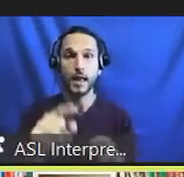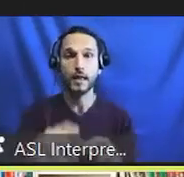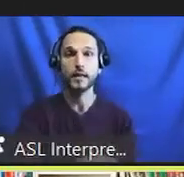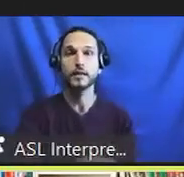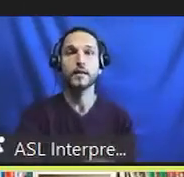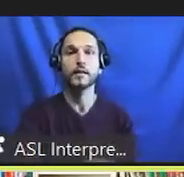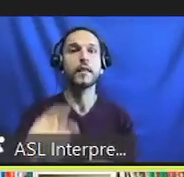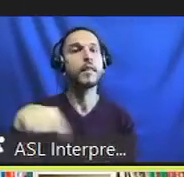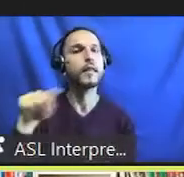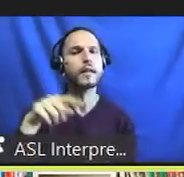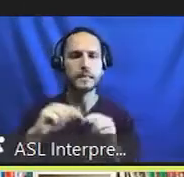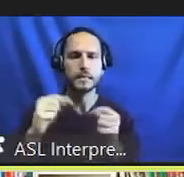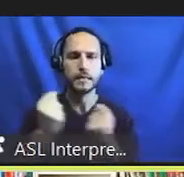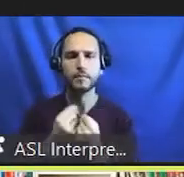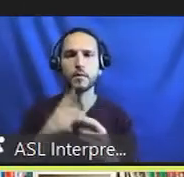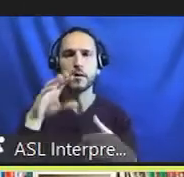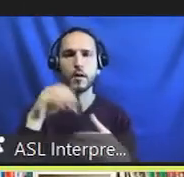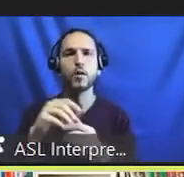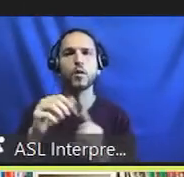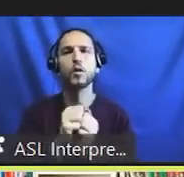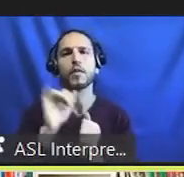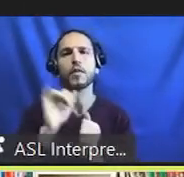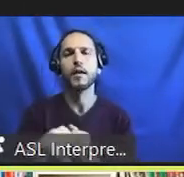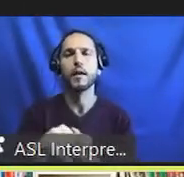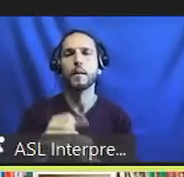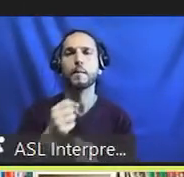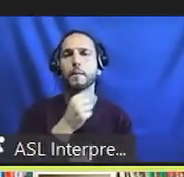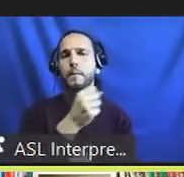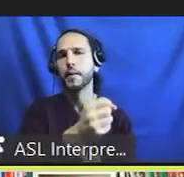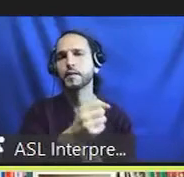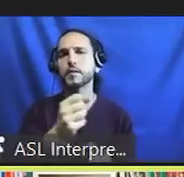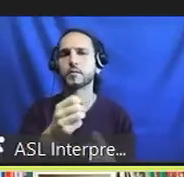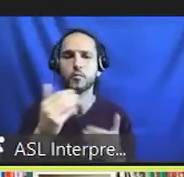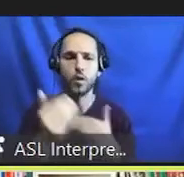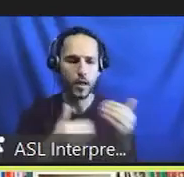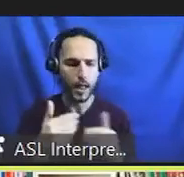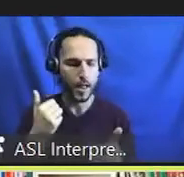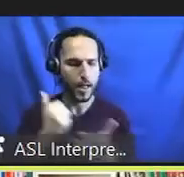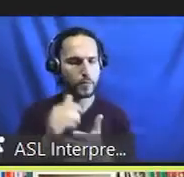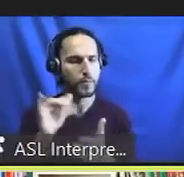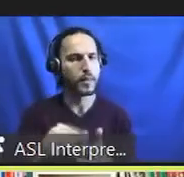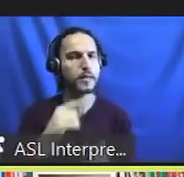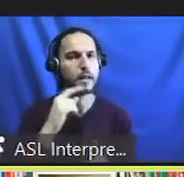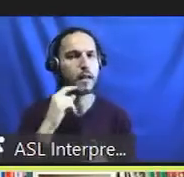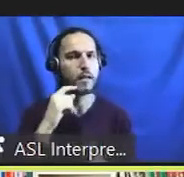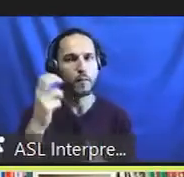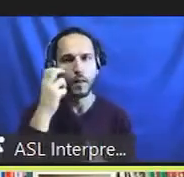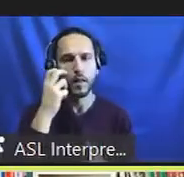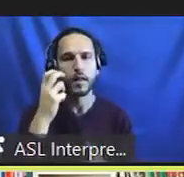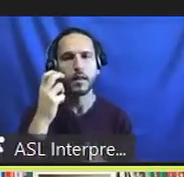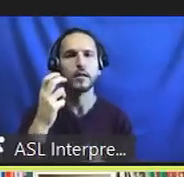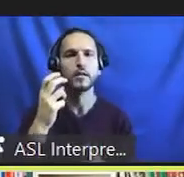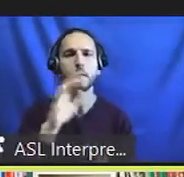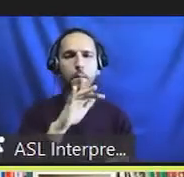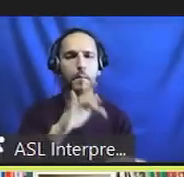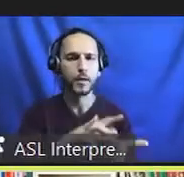our team participated in a placement process. And we helped a deafblind middle-school student in Pennsylvania.